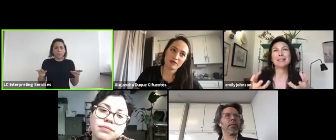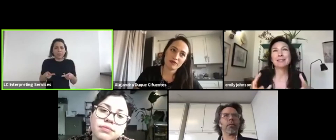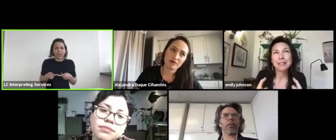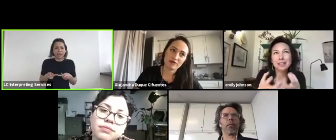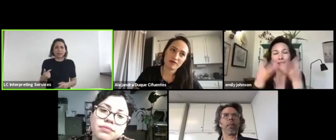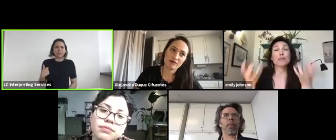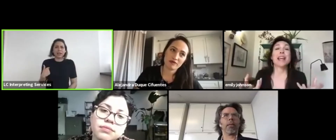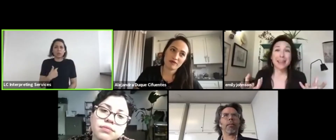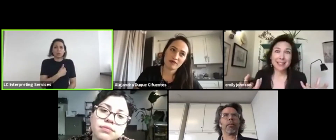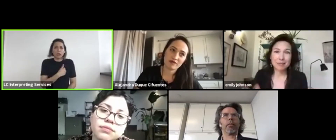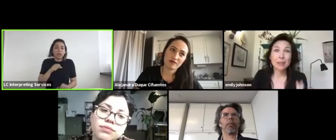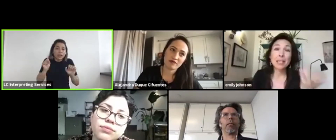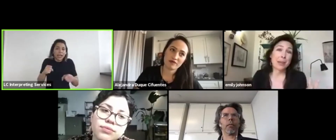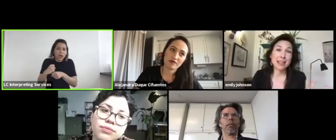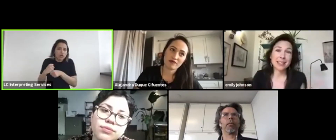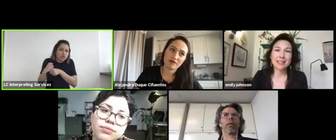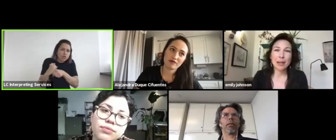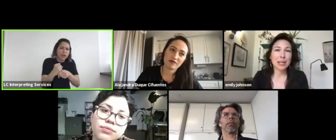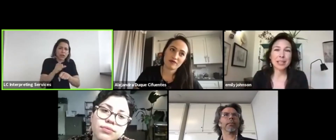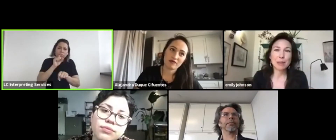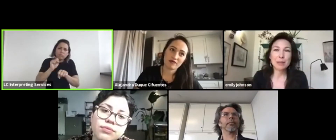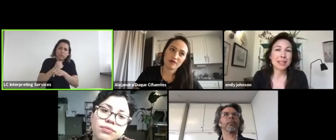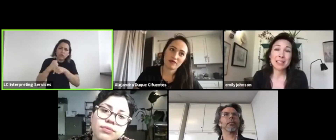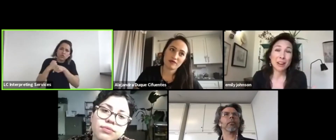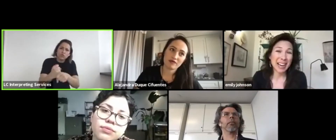CREATE, REALLY CREATE EQUITY? BECAUSE MAYBE IT'S NEVER BEEN ACTUALLY